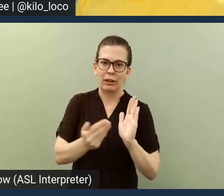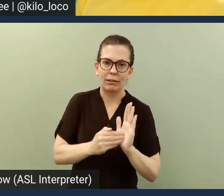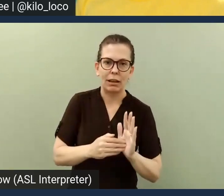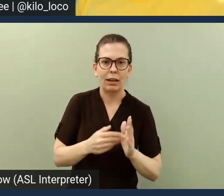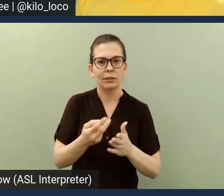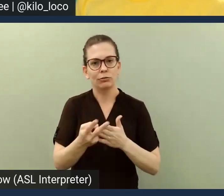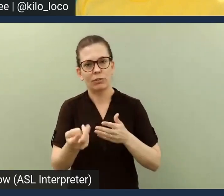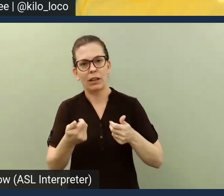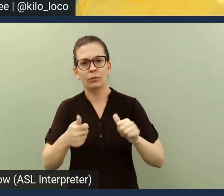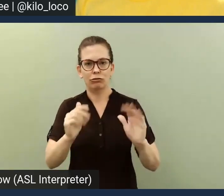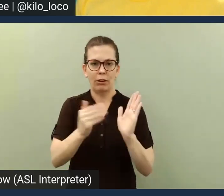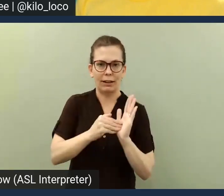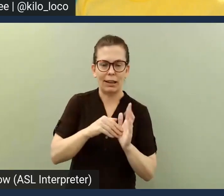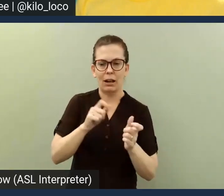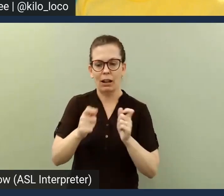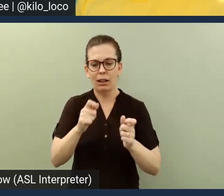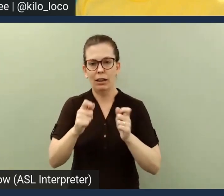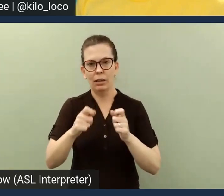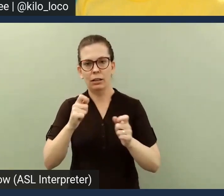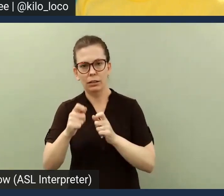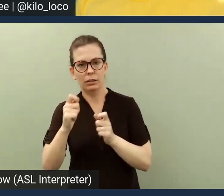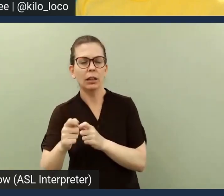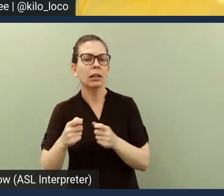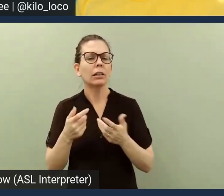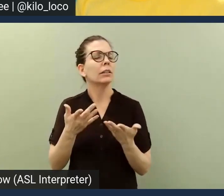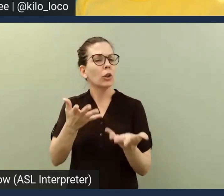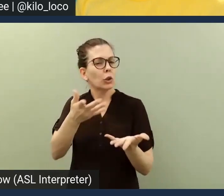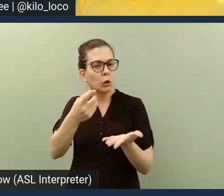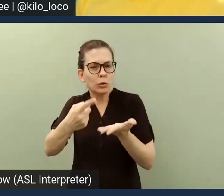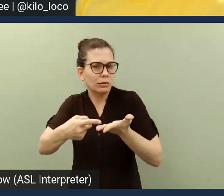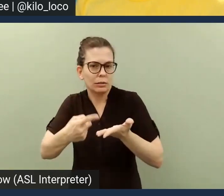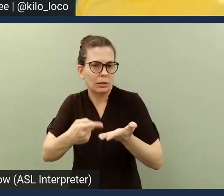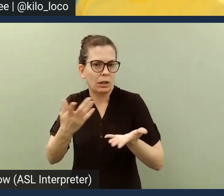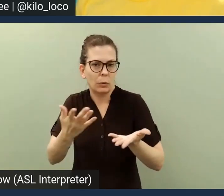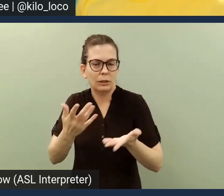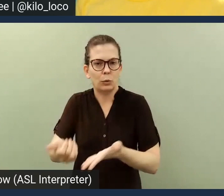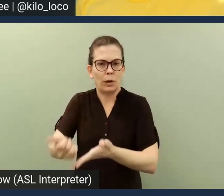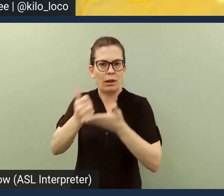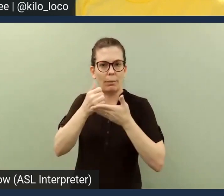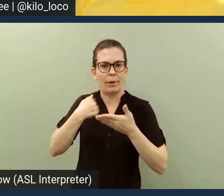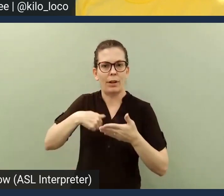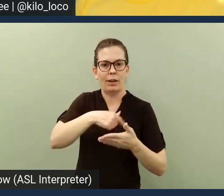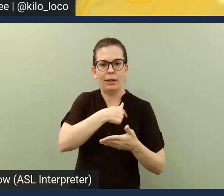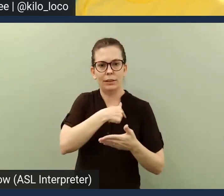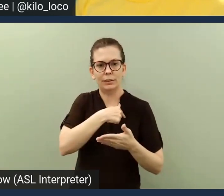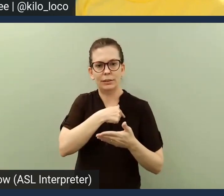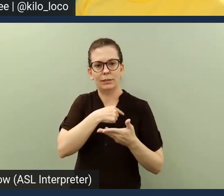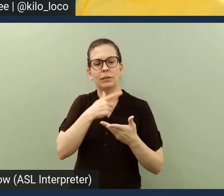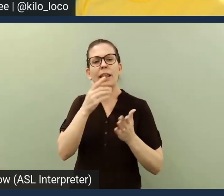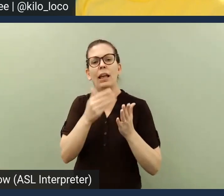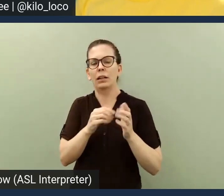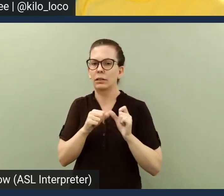so what are you gonna talk to us about that kinda helps us in the constant repetition, constant feedback loops,